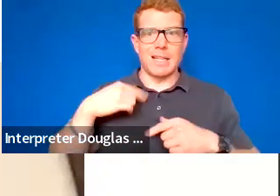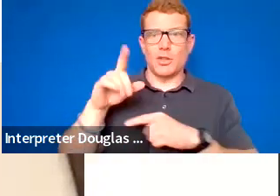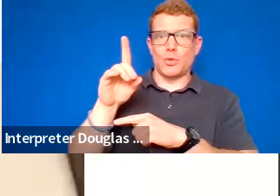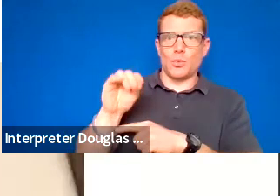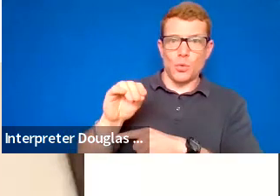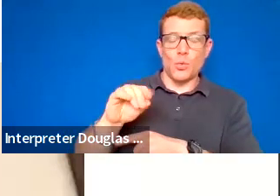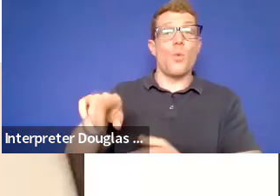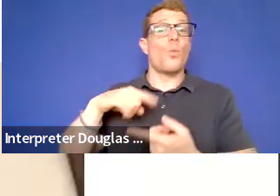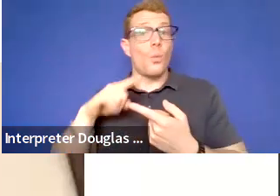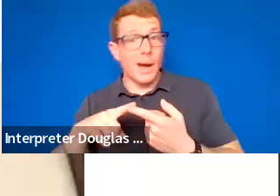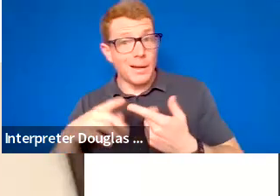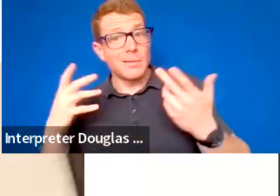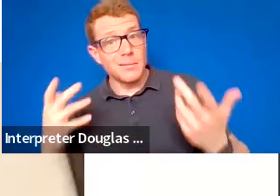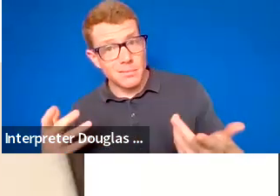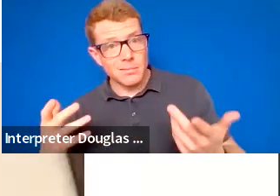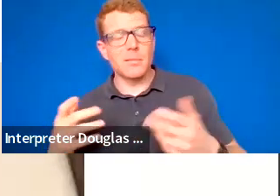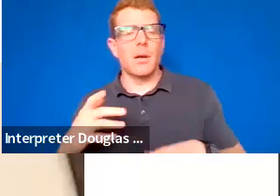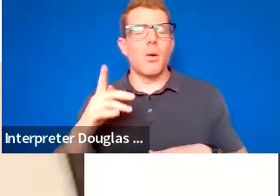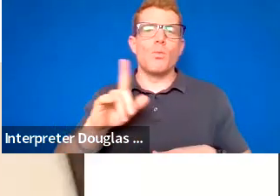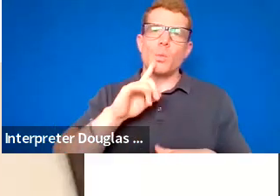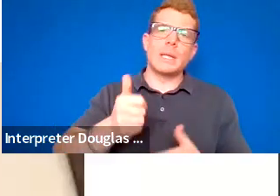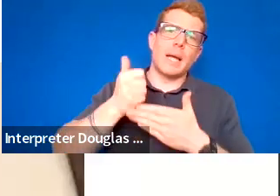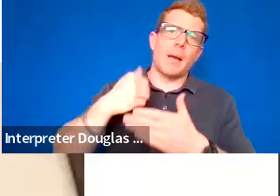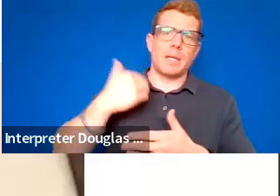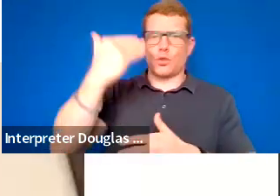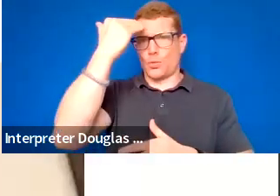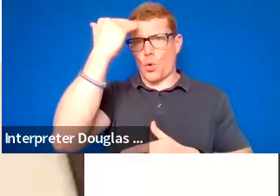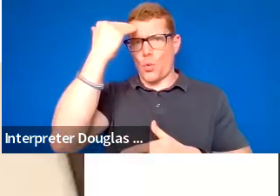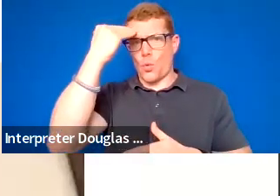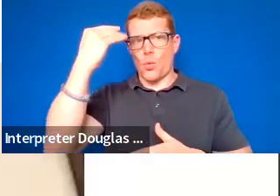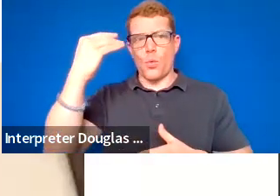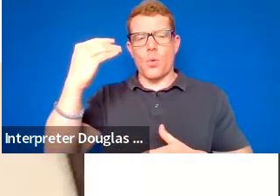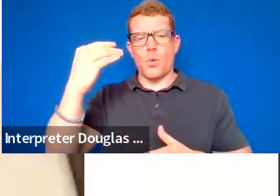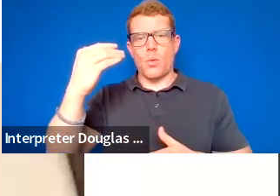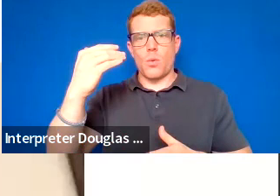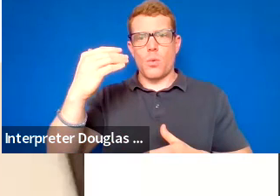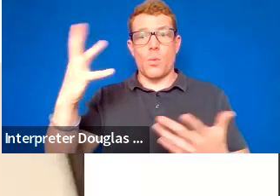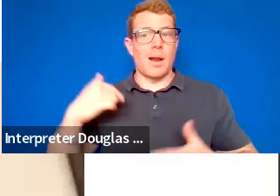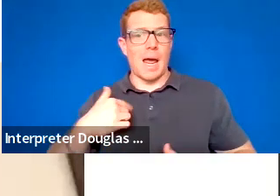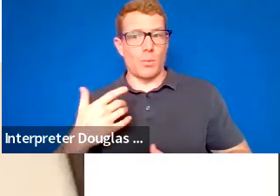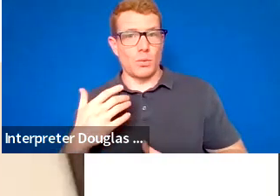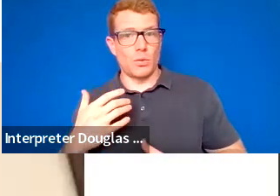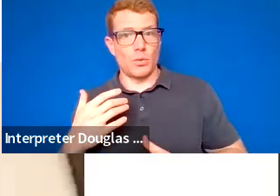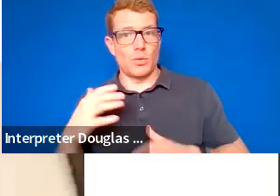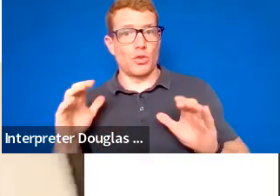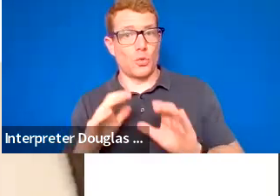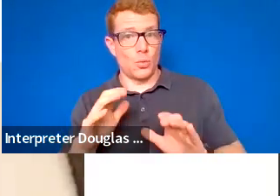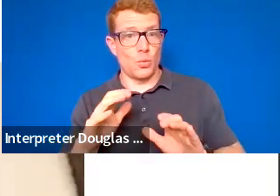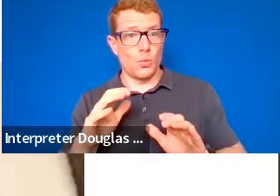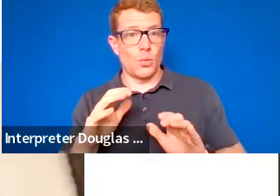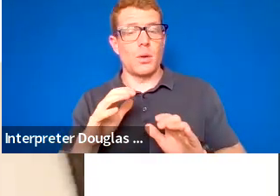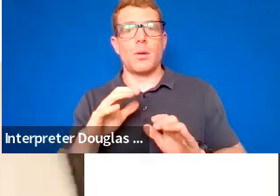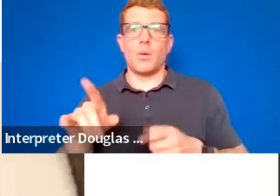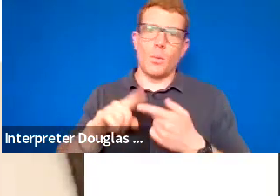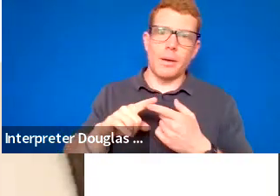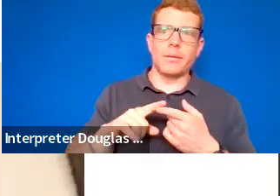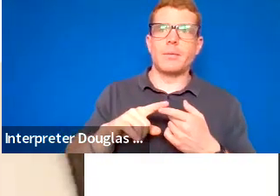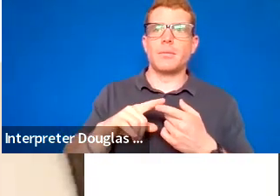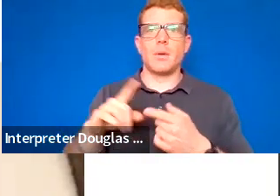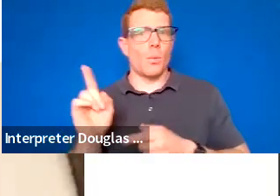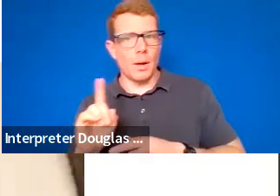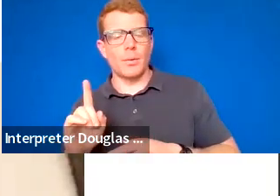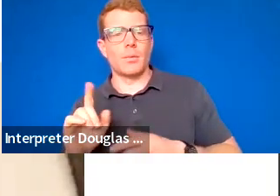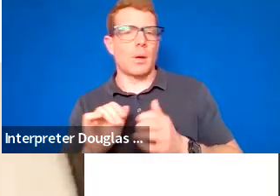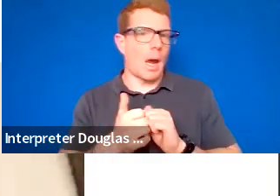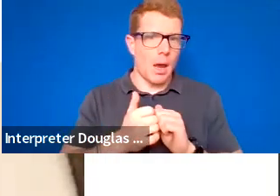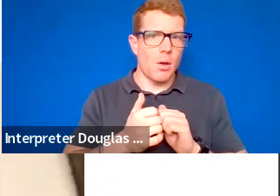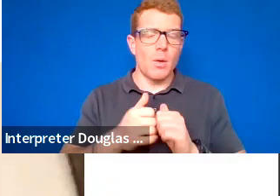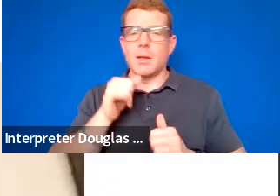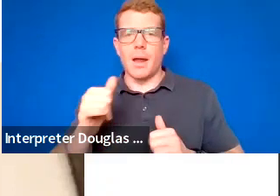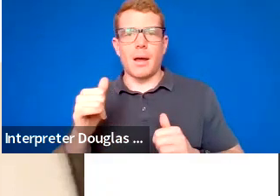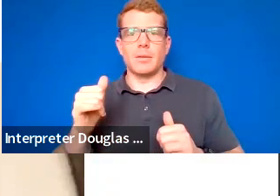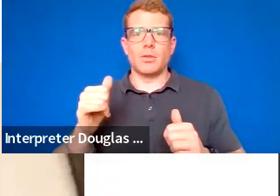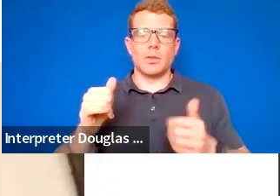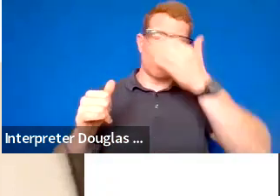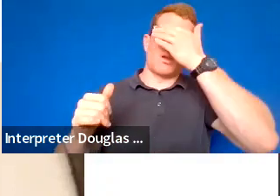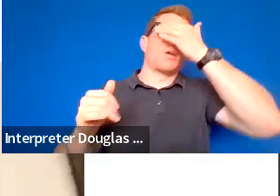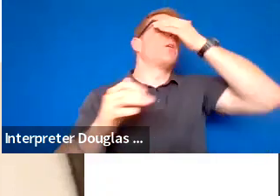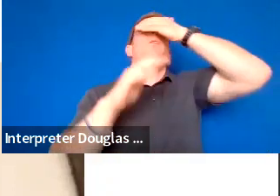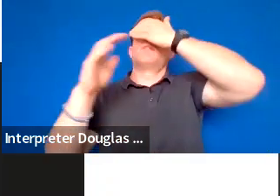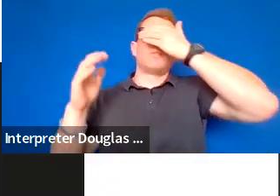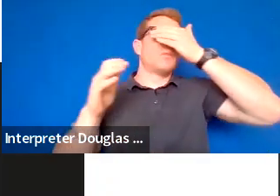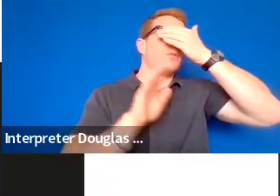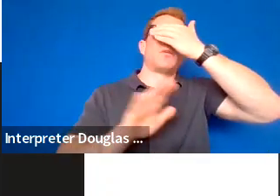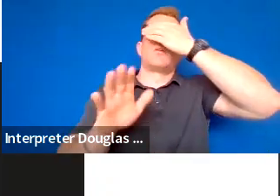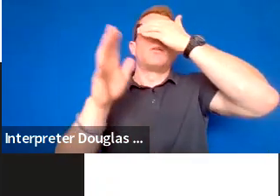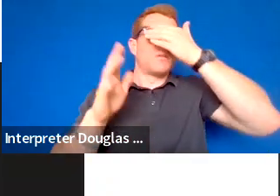It. Just it just helped me to know that I knew what I was doing, and not just going, You know, going out here in the blind, trying to do something that was gonna end up costing me in the long run.